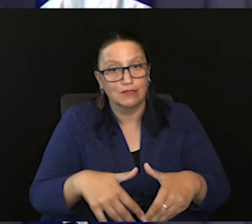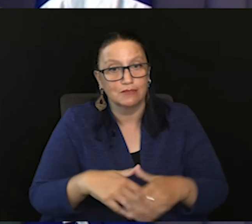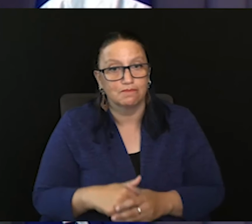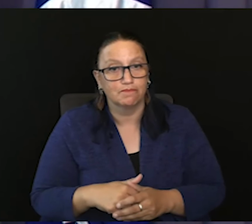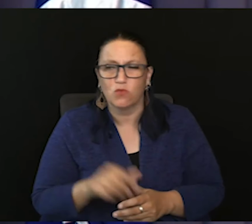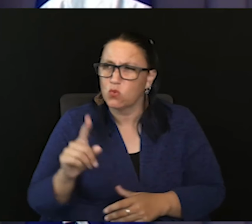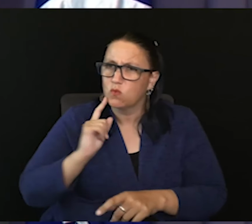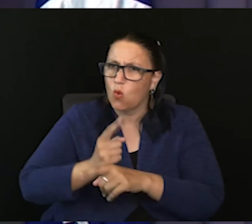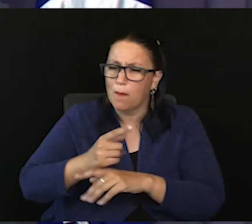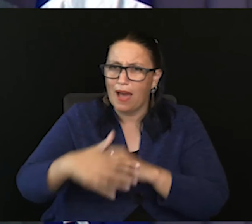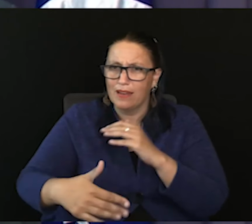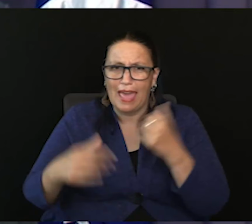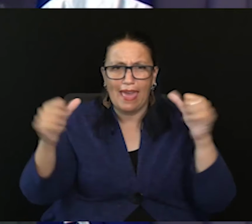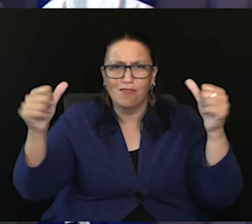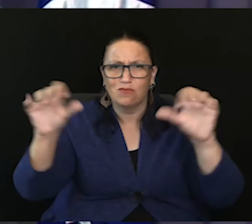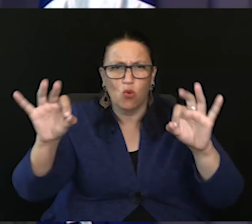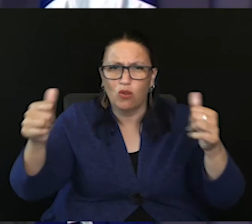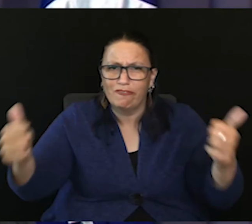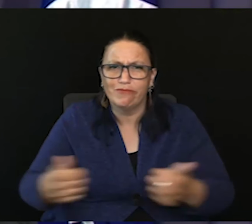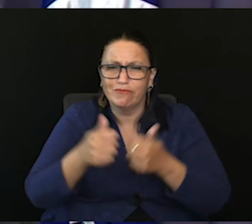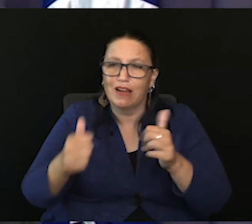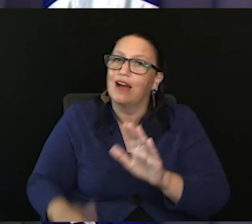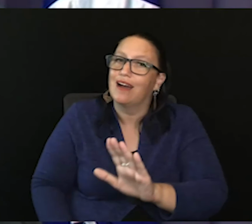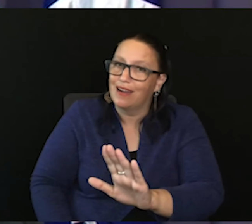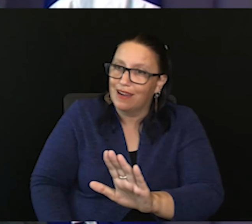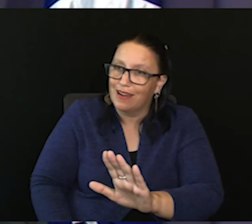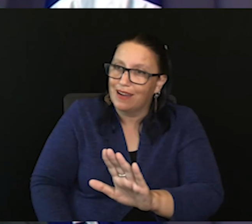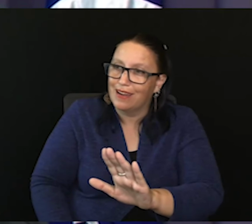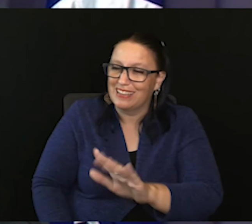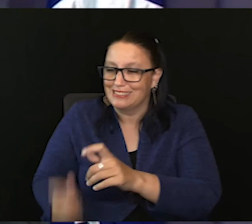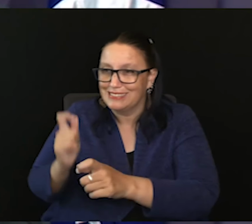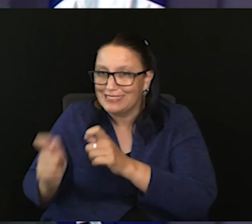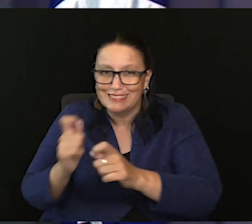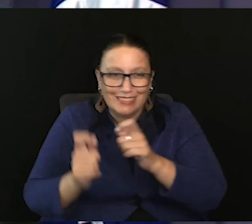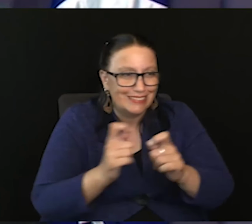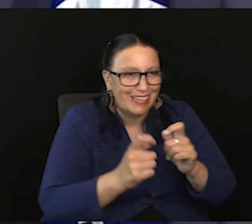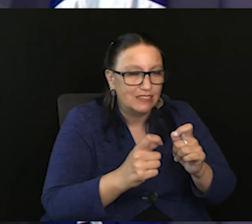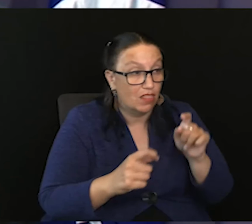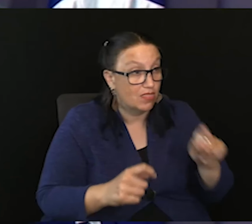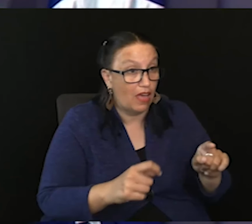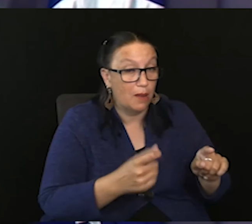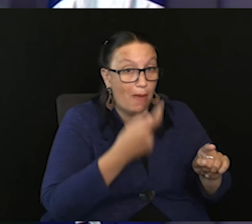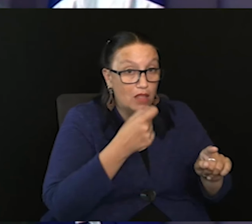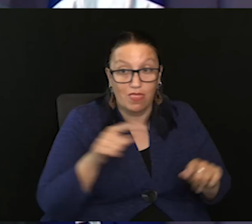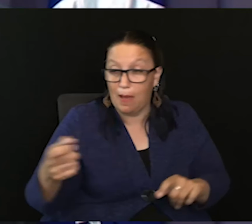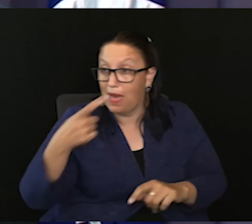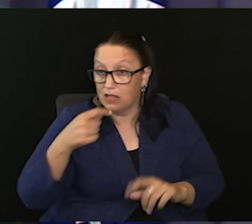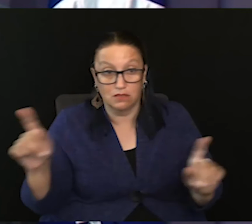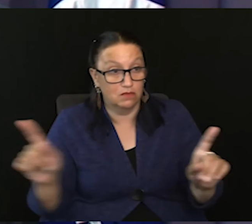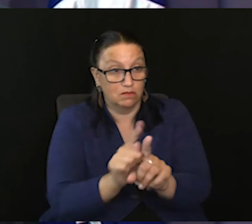You mentioned the difference in efficacy. I go back to the fact that we haven't had the athletic competition here. We haven't had a back-to-back comparison of the two drugs.